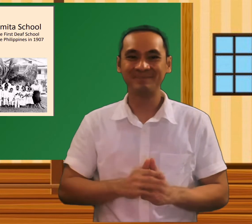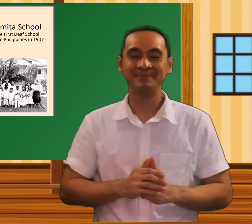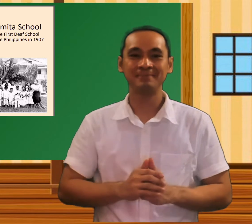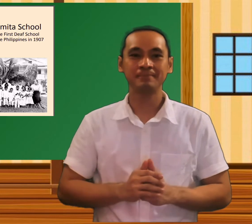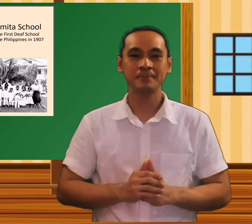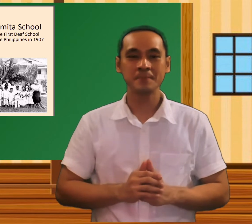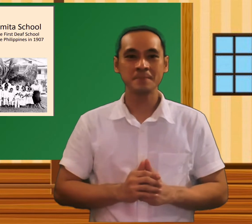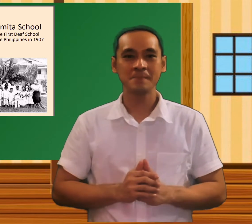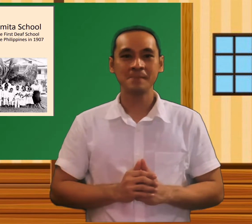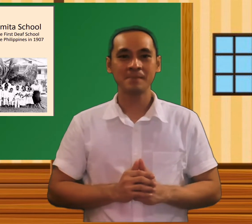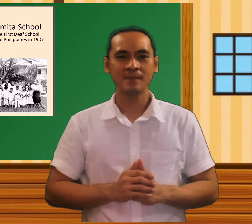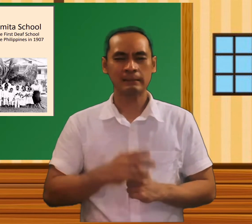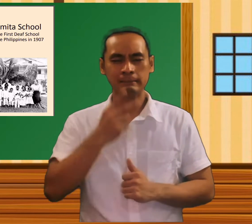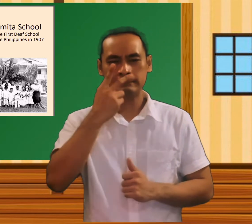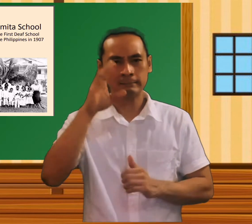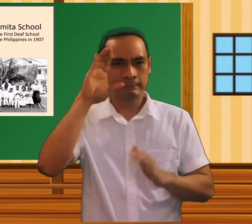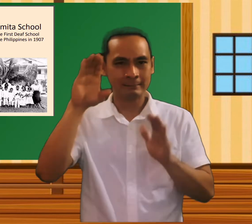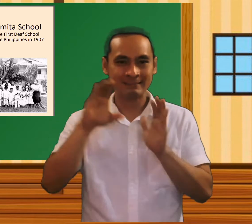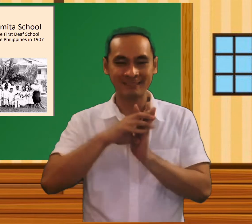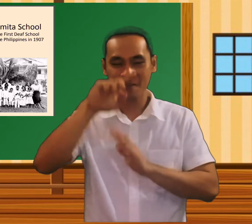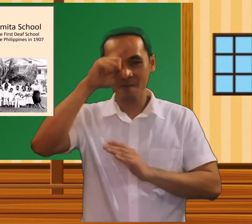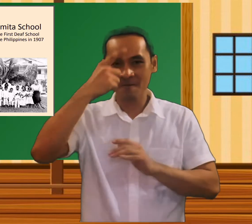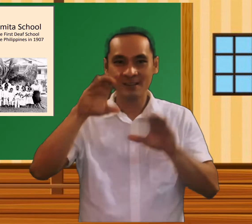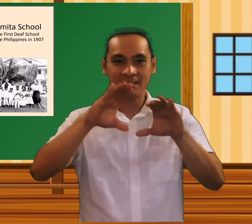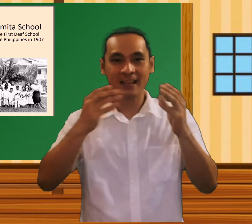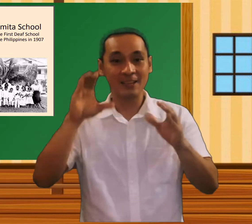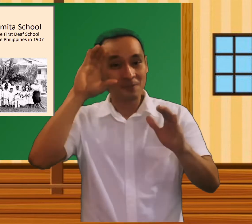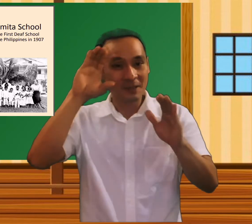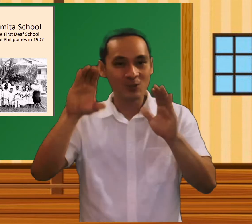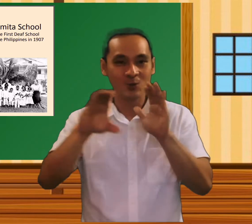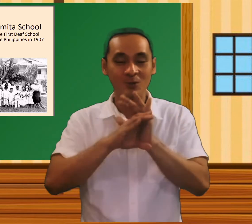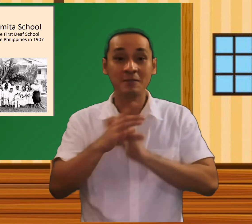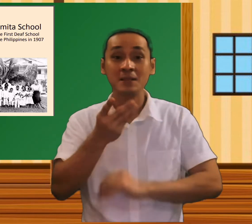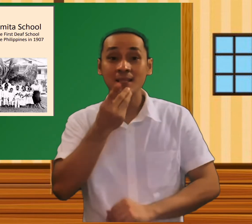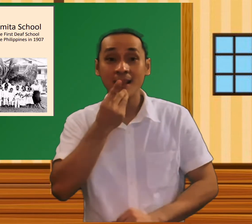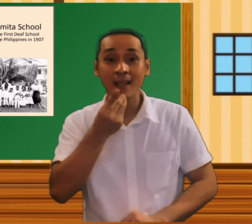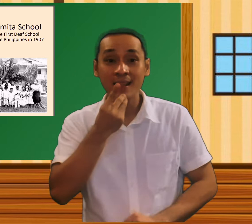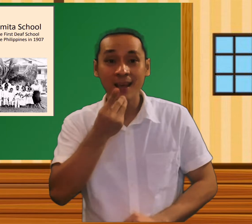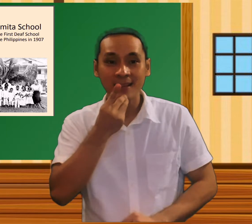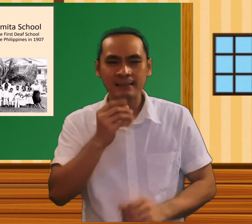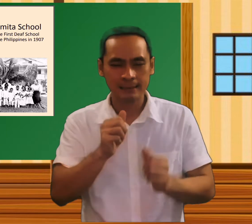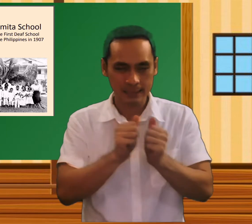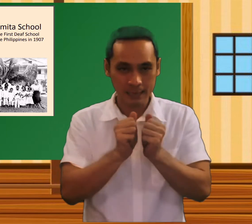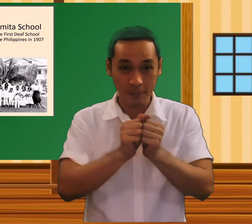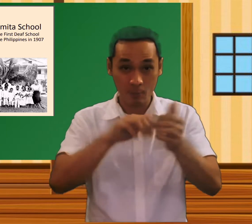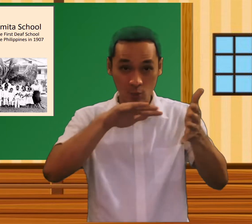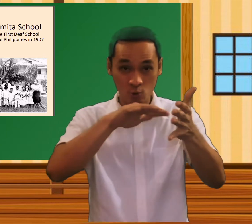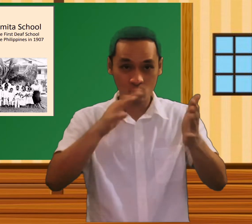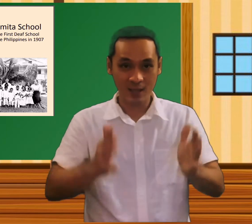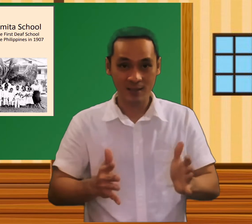we can also see here the first class picture of miss delight rice with her students